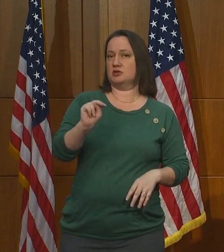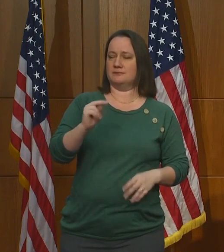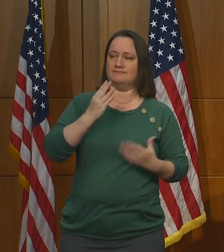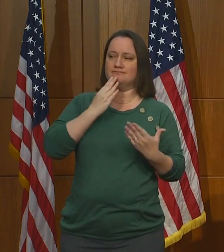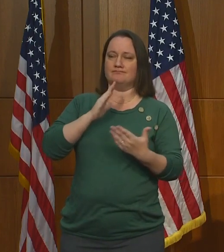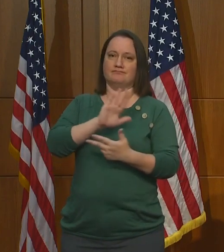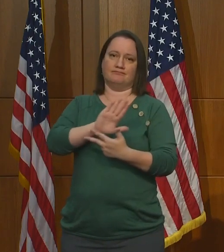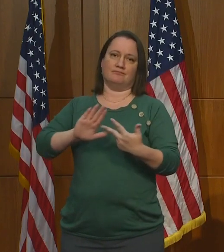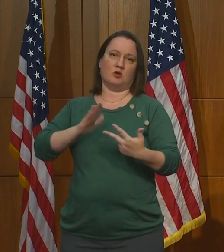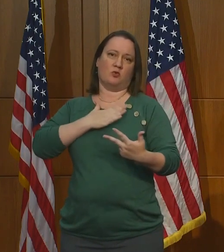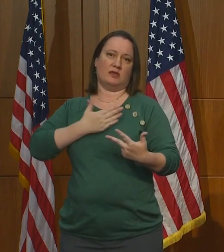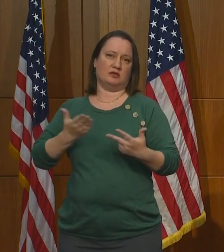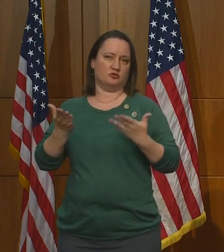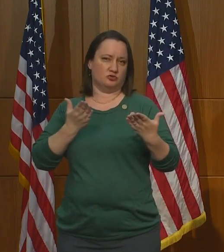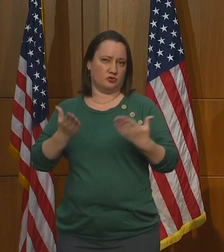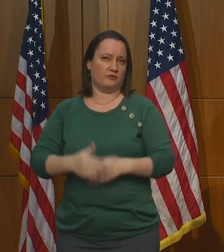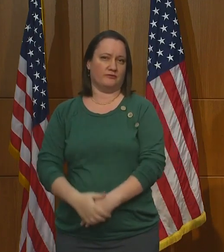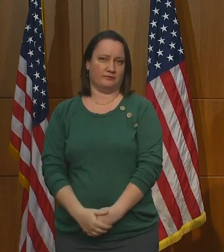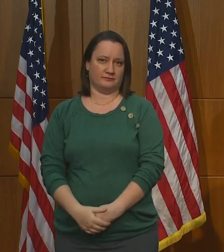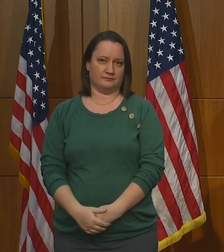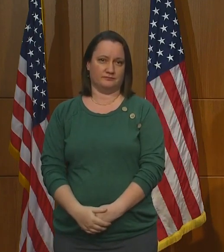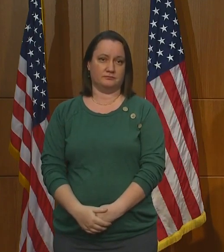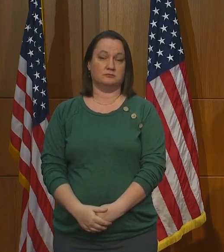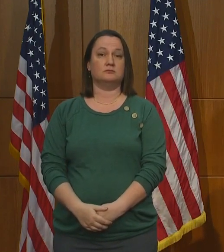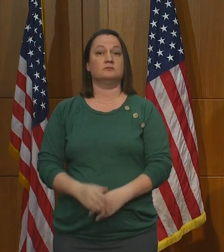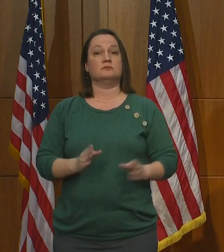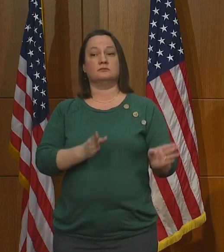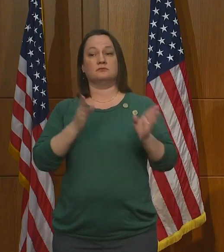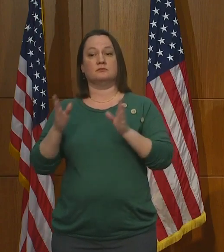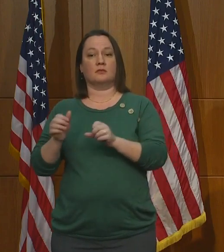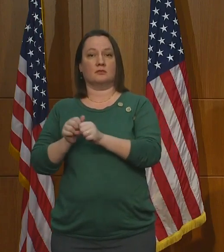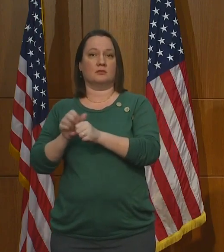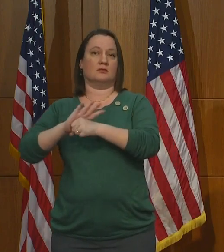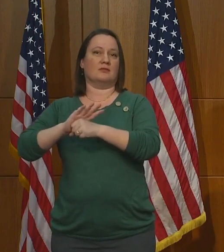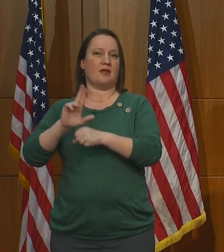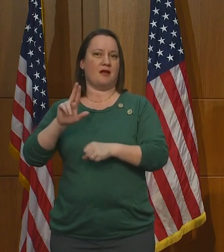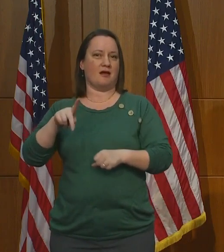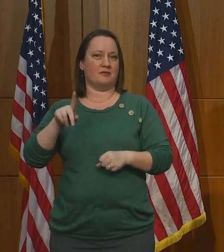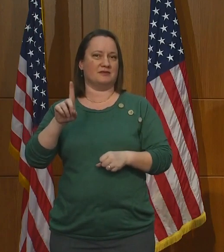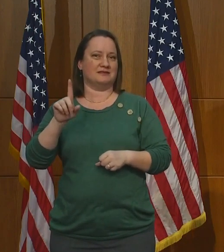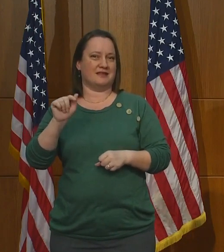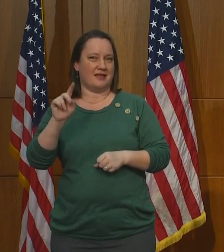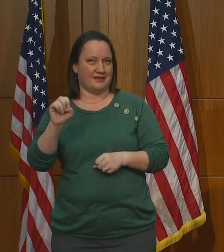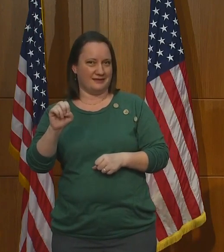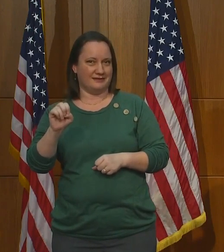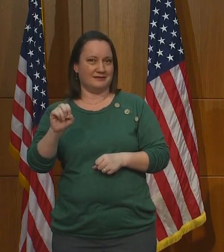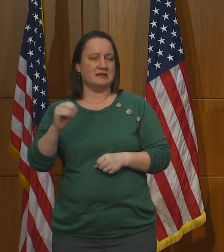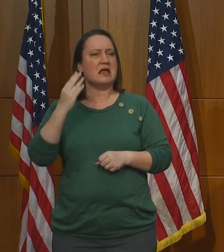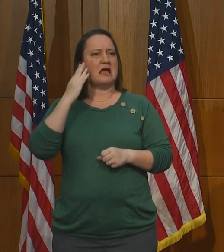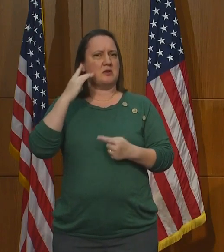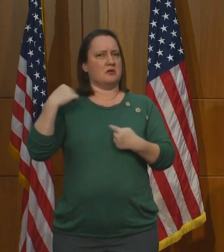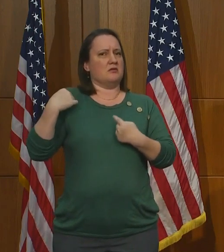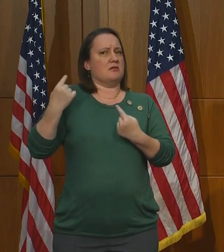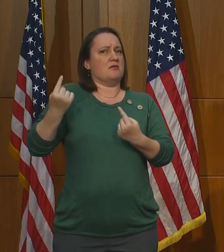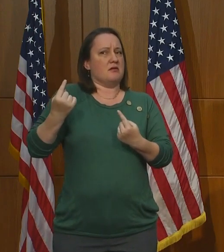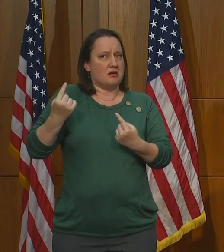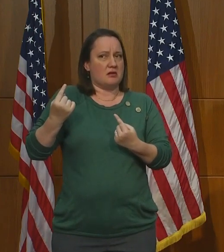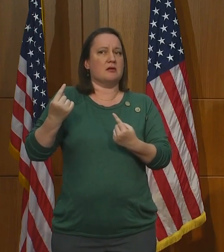THANK THEM FOR THEIR WILLINGNESS TO SERVE. NOW I'D LIKE TO MOVE TO THE CORONAVIRUS